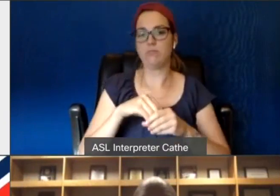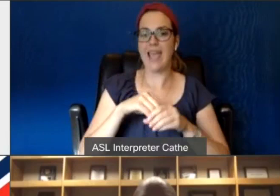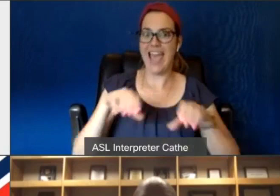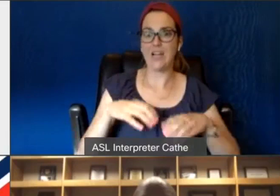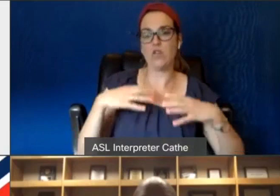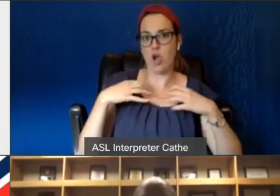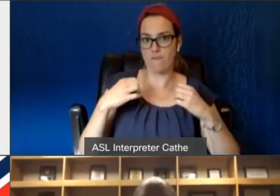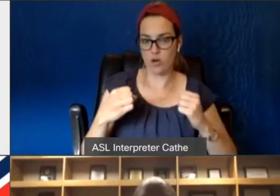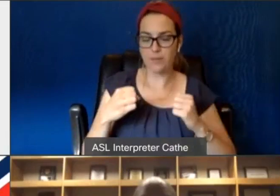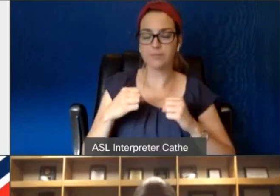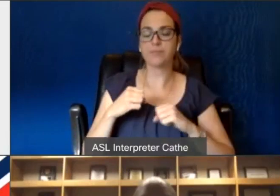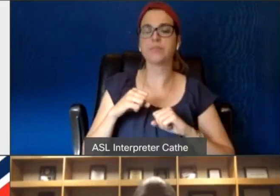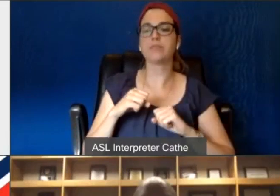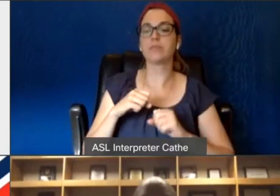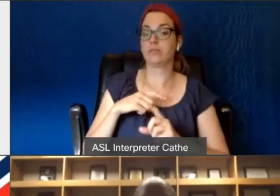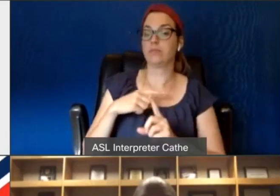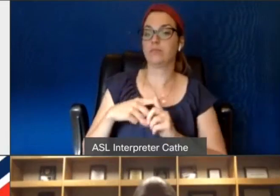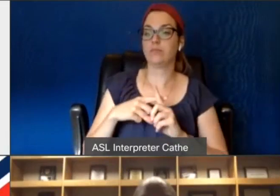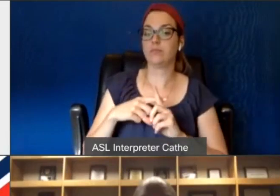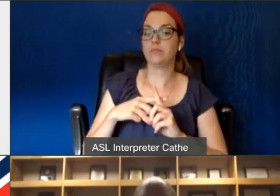You also have to do 36 hours of trainings